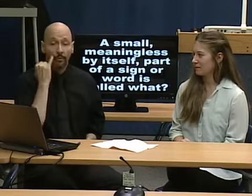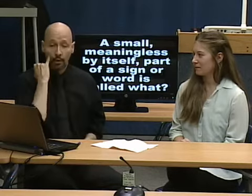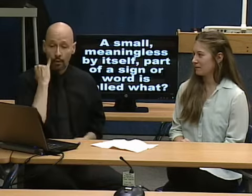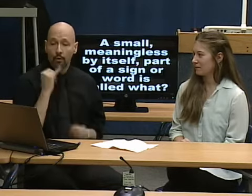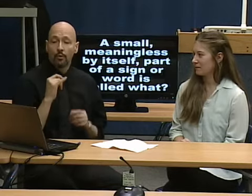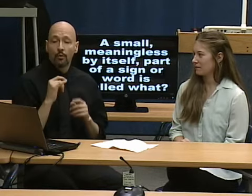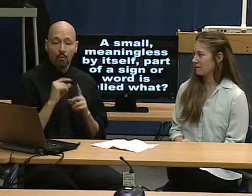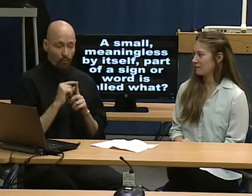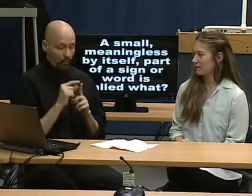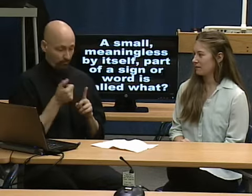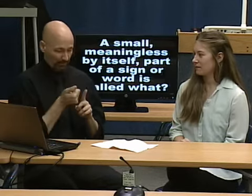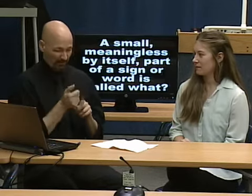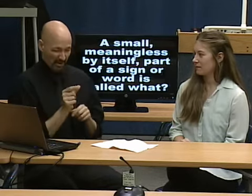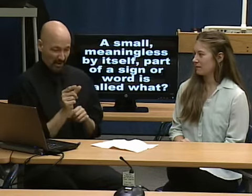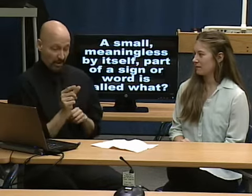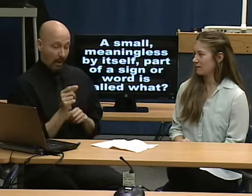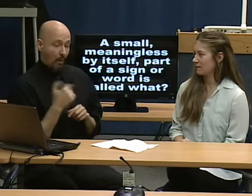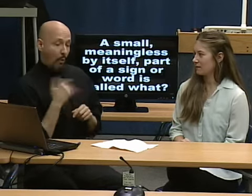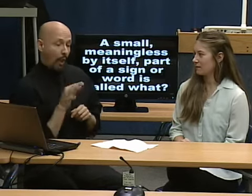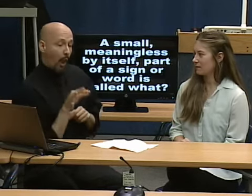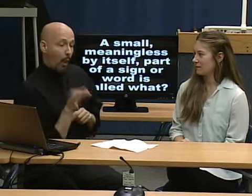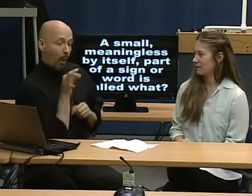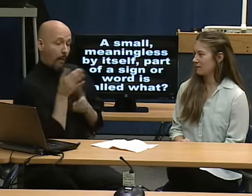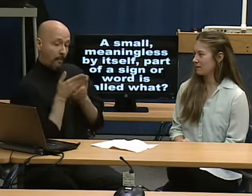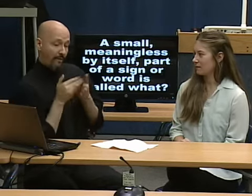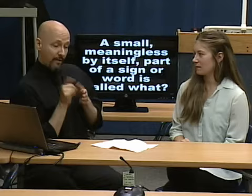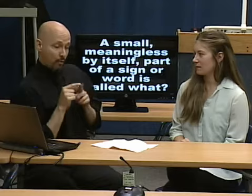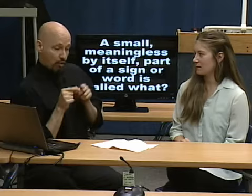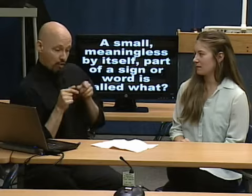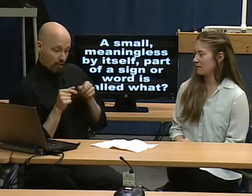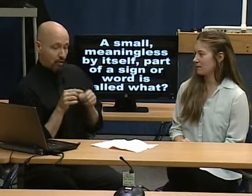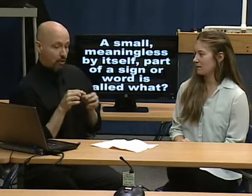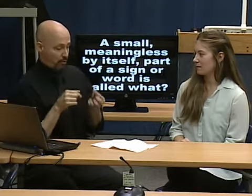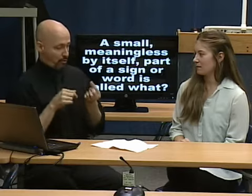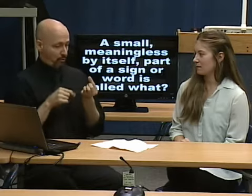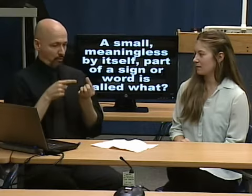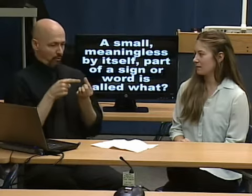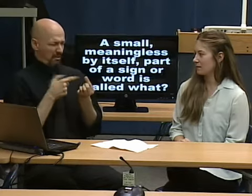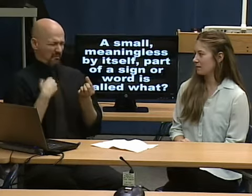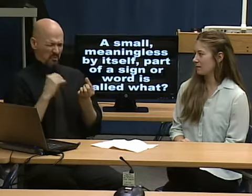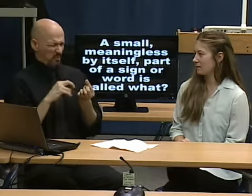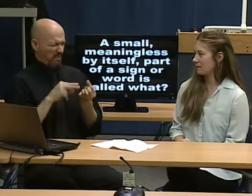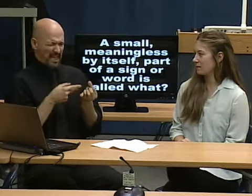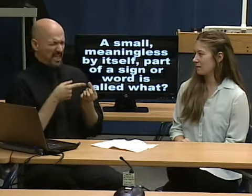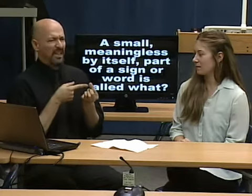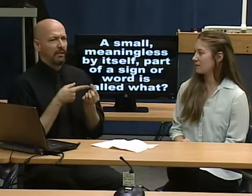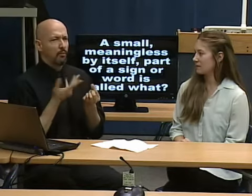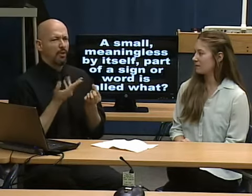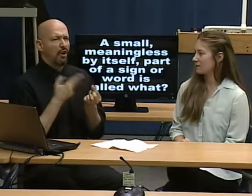Suppose you remove a small part of a word, and that small part has no meaning, what is it called?